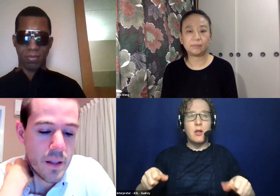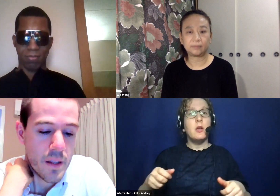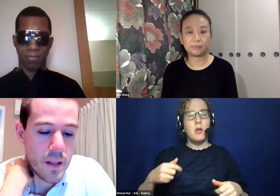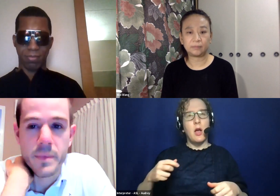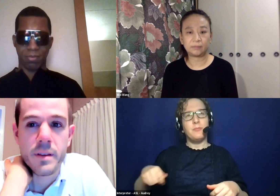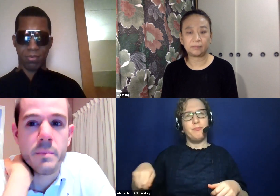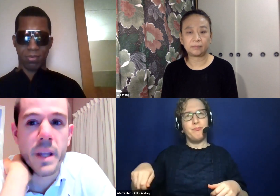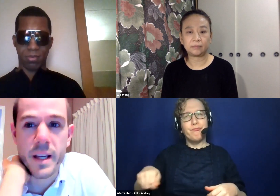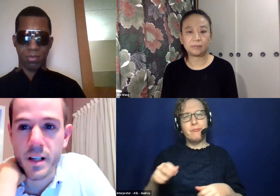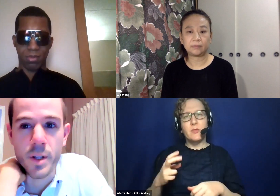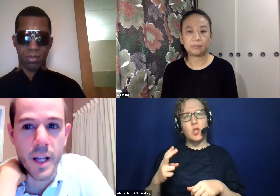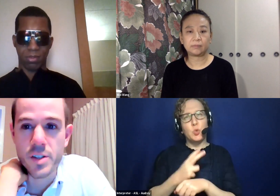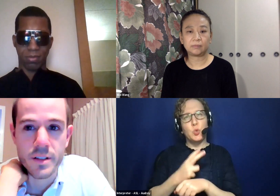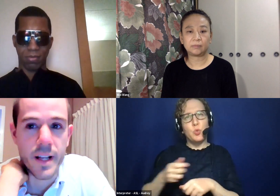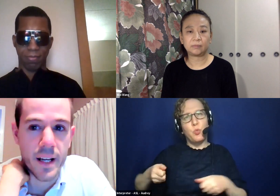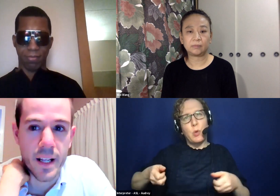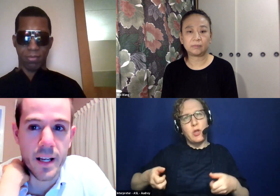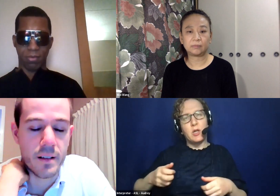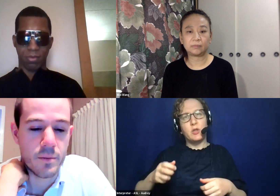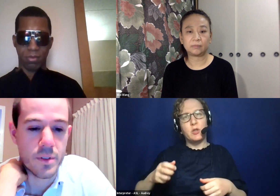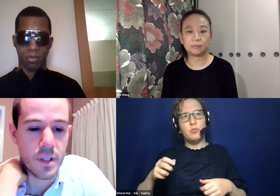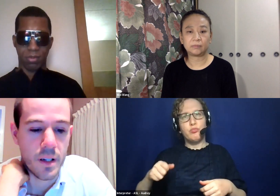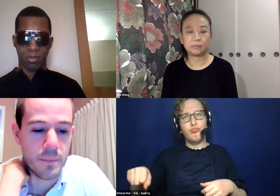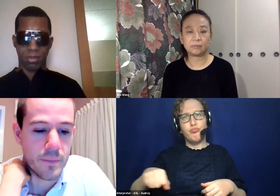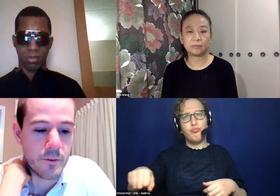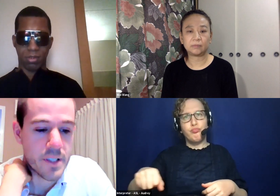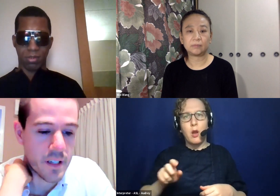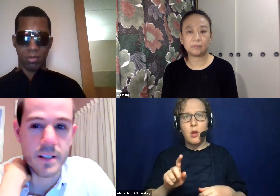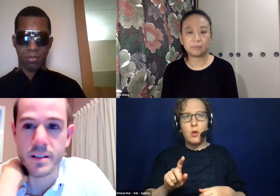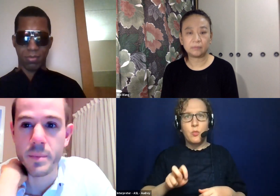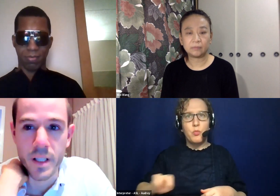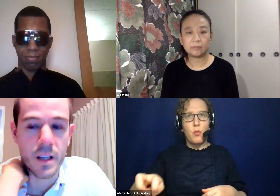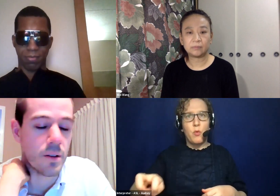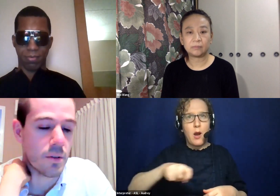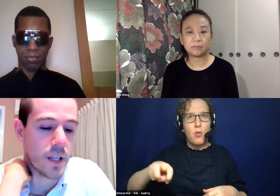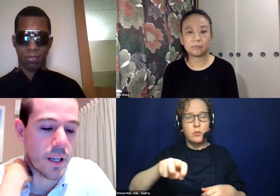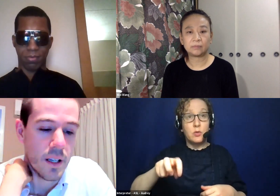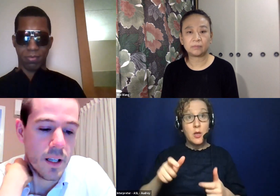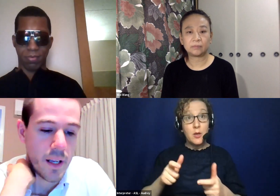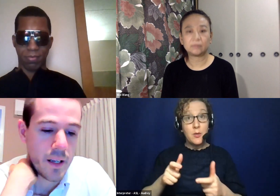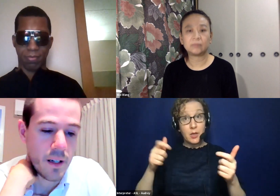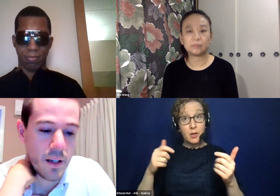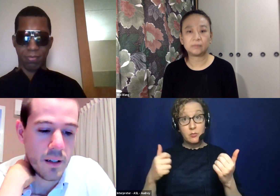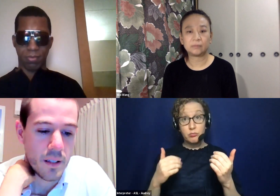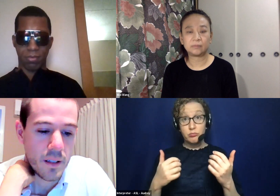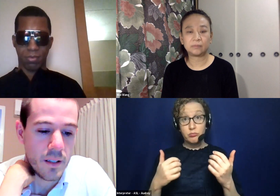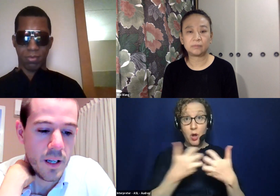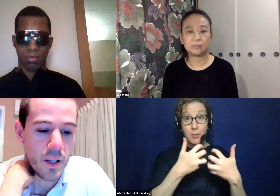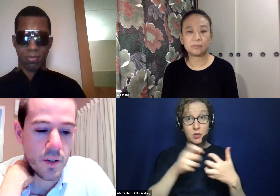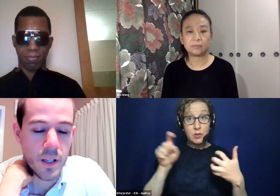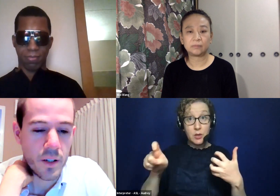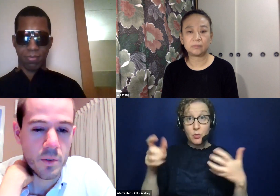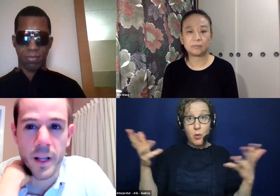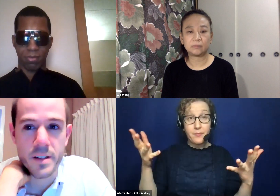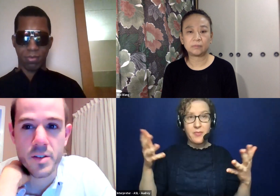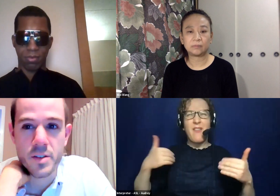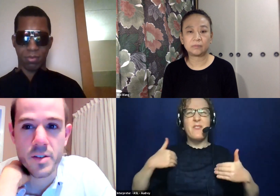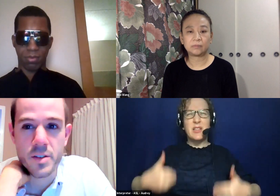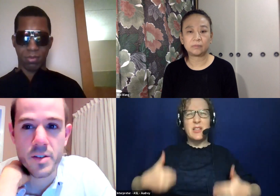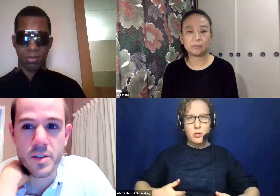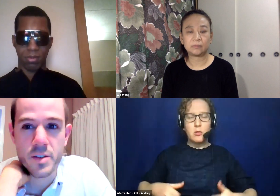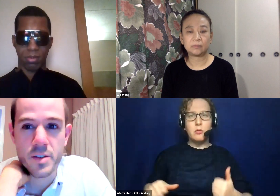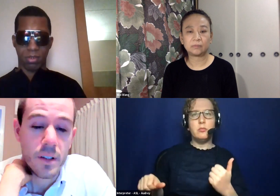the biggest accommodations that I needed was physical accessibility, like a good place